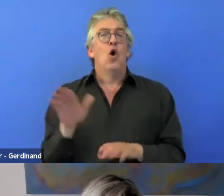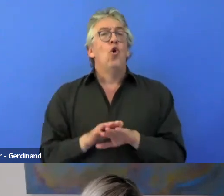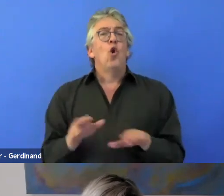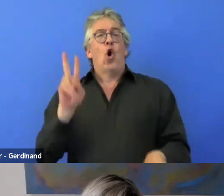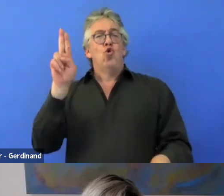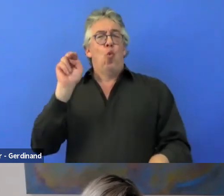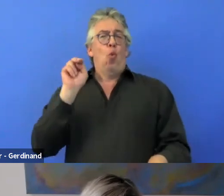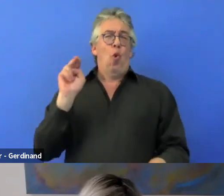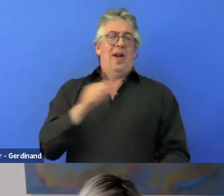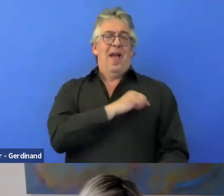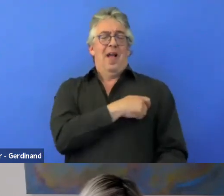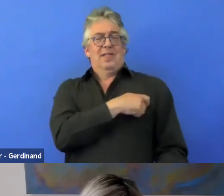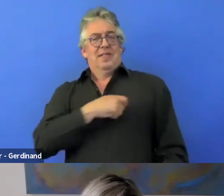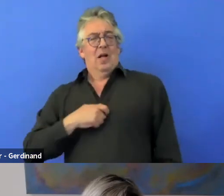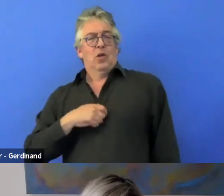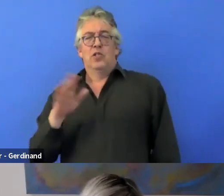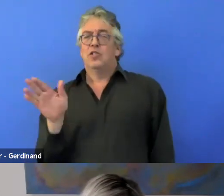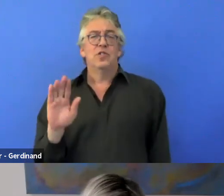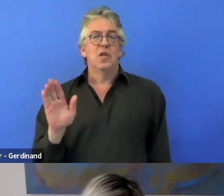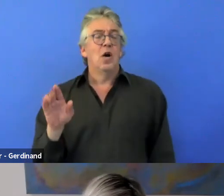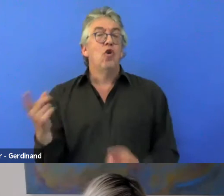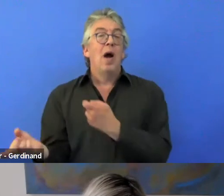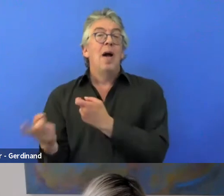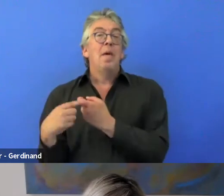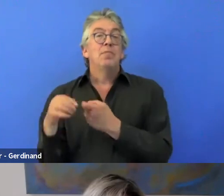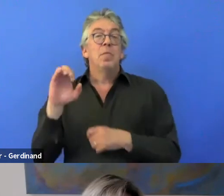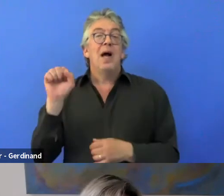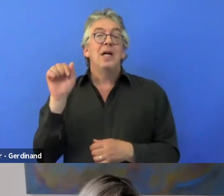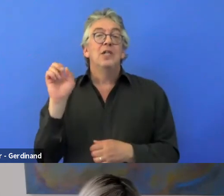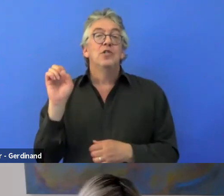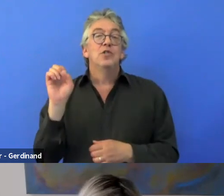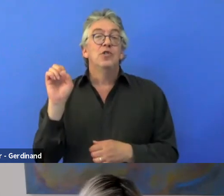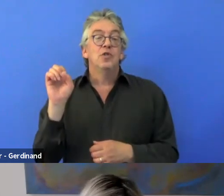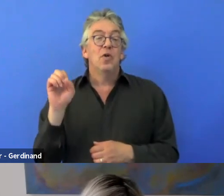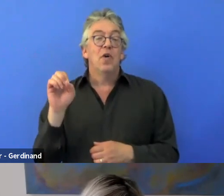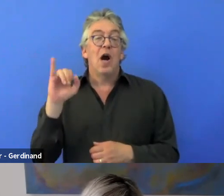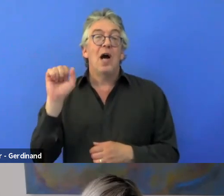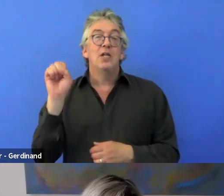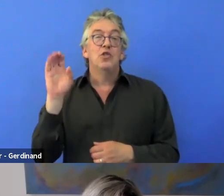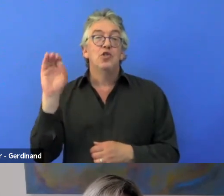in the terms that the membership is not of member states. There is a bit of an asymmetry there.